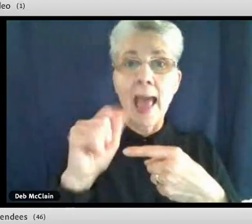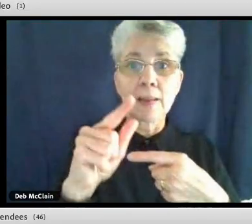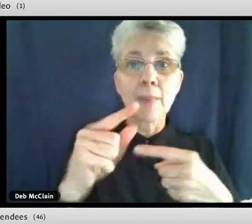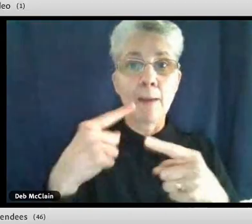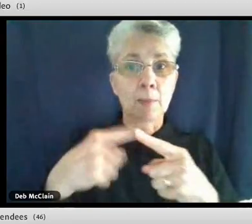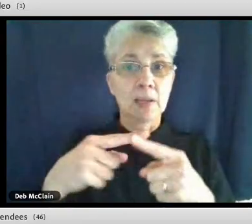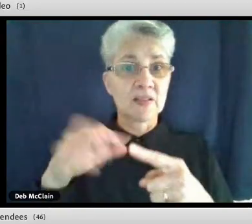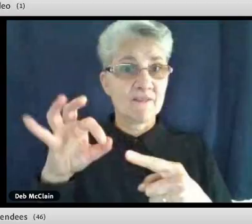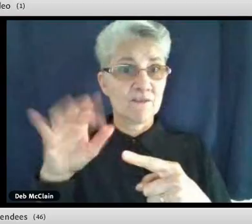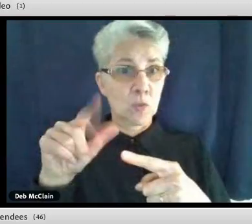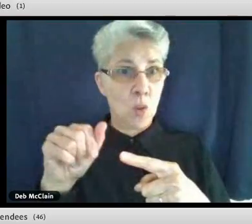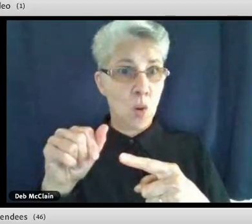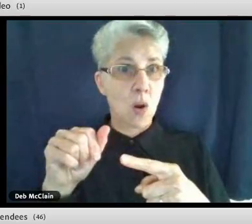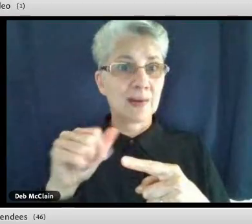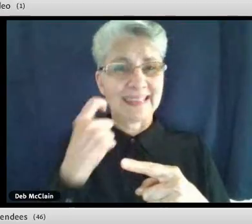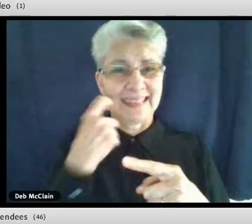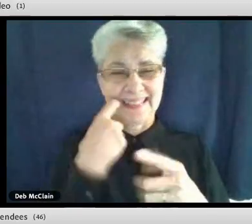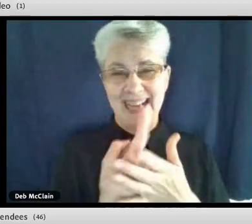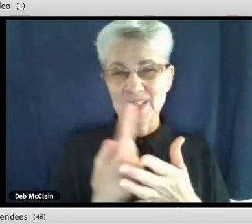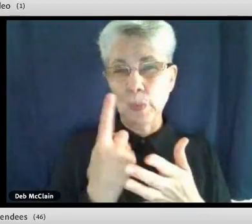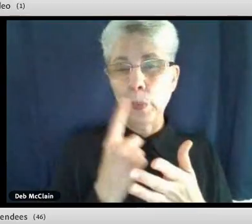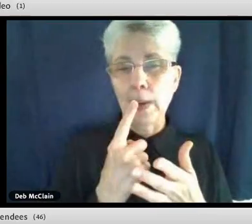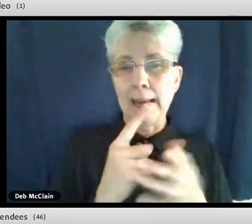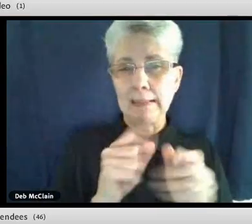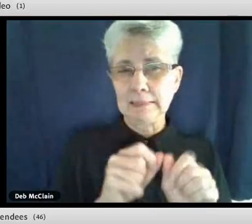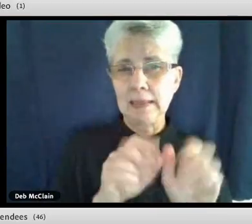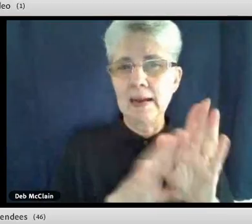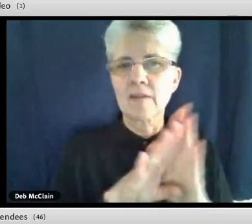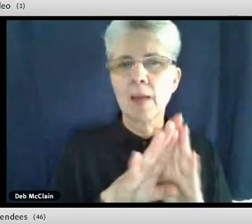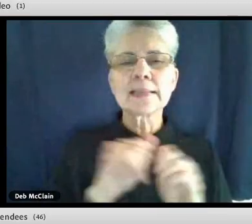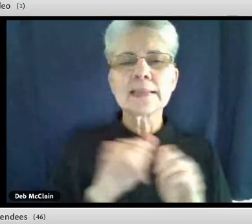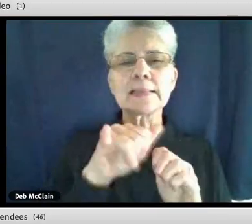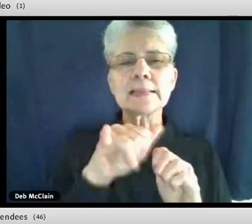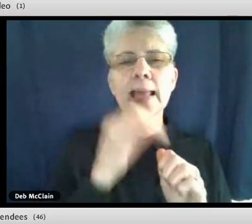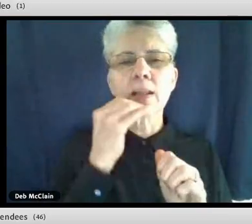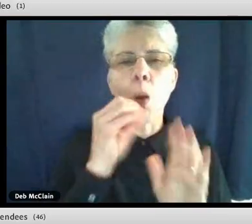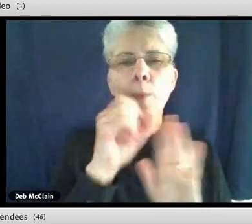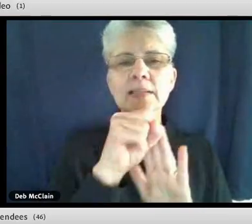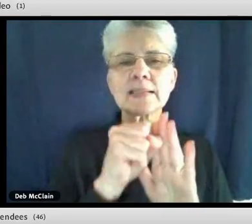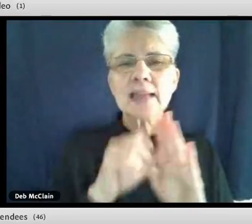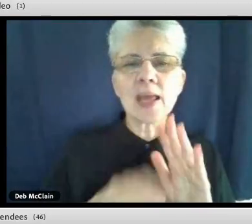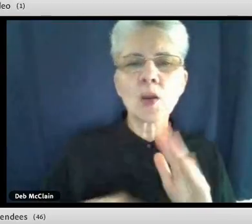I think as late as last week came out with was the stay at home statewide public health order,